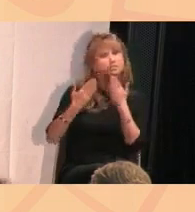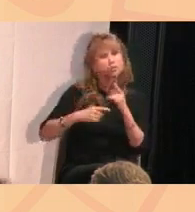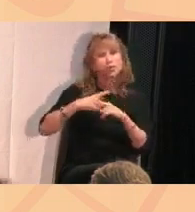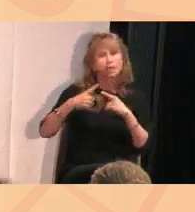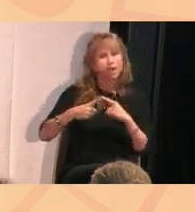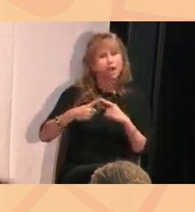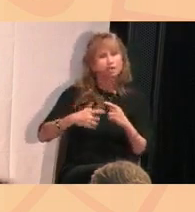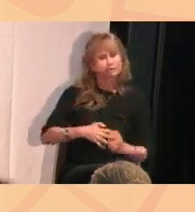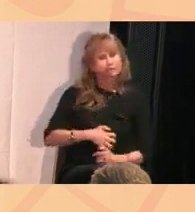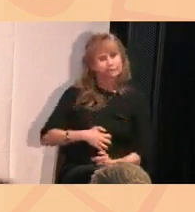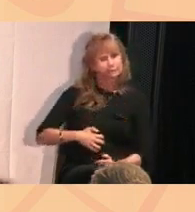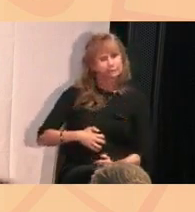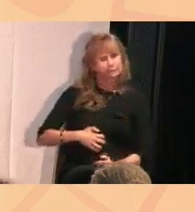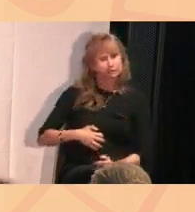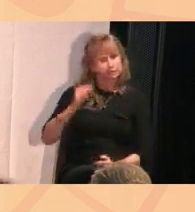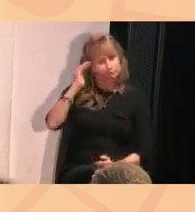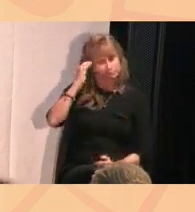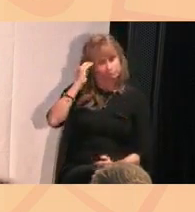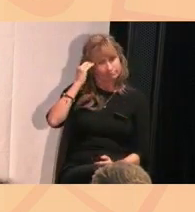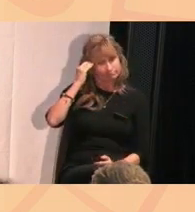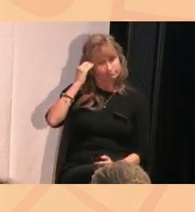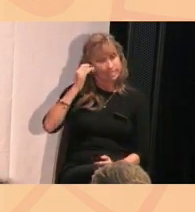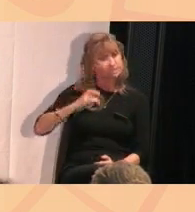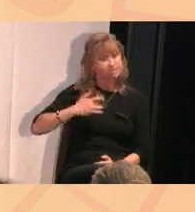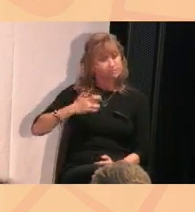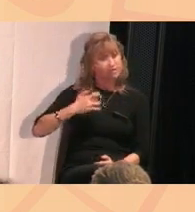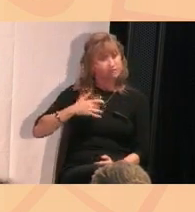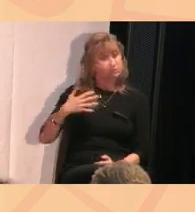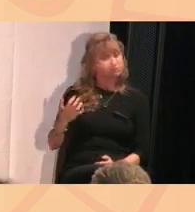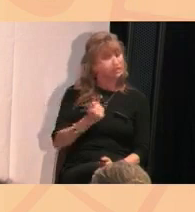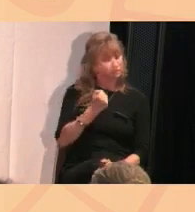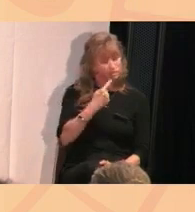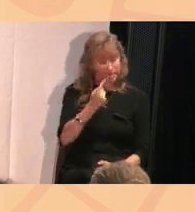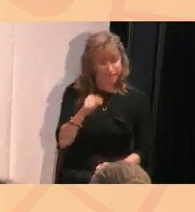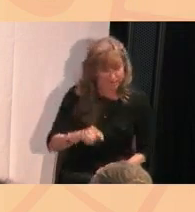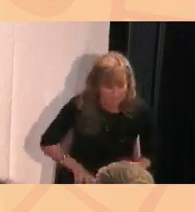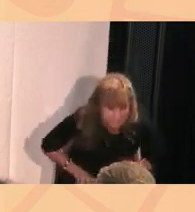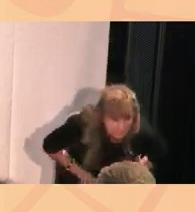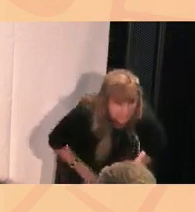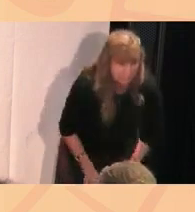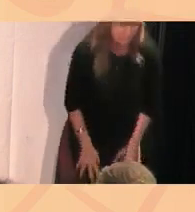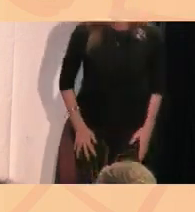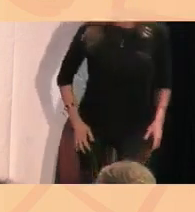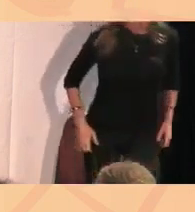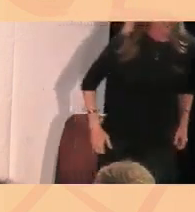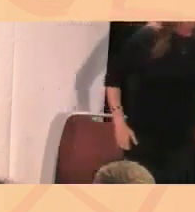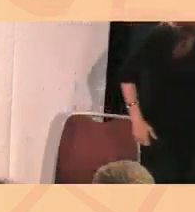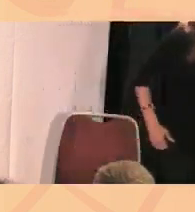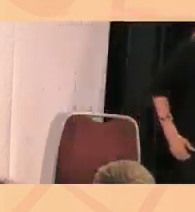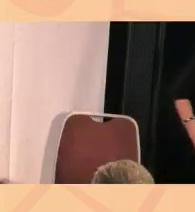And it's an amazing story about persistence,